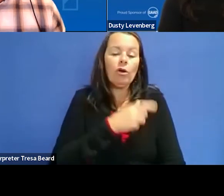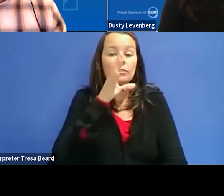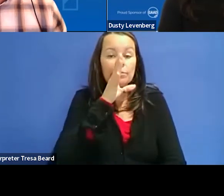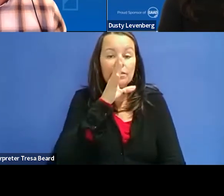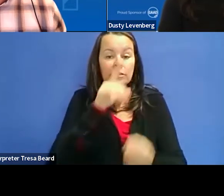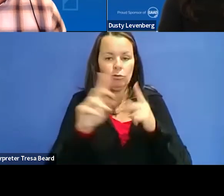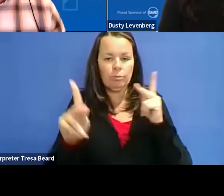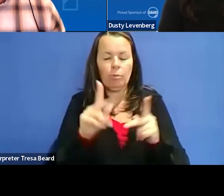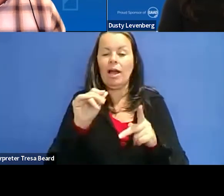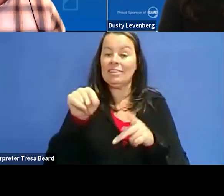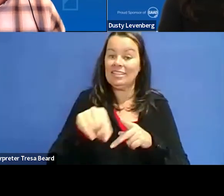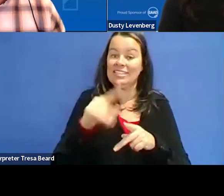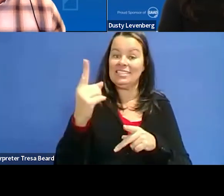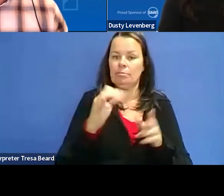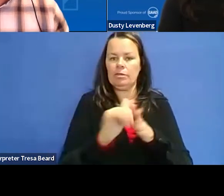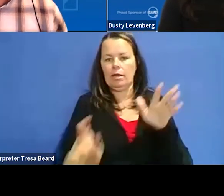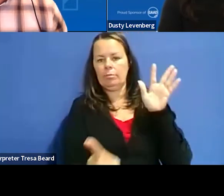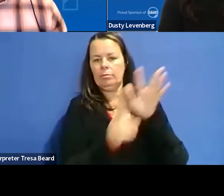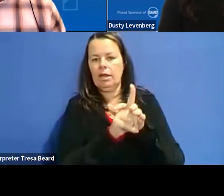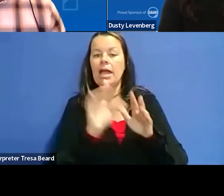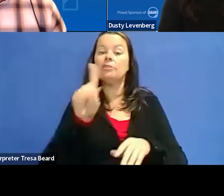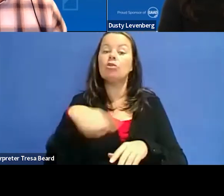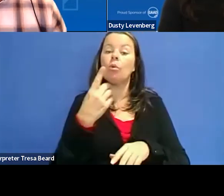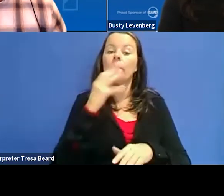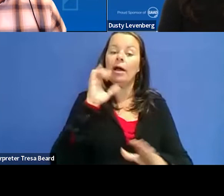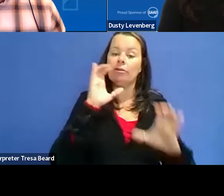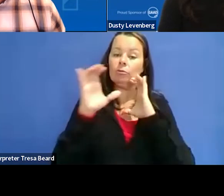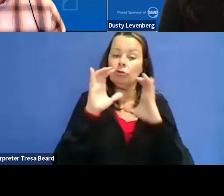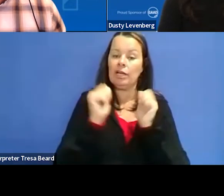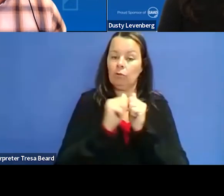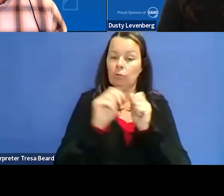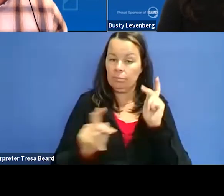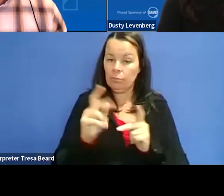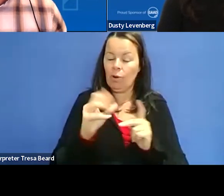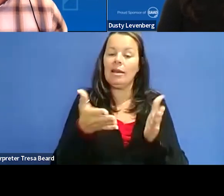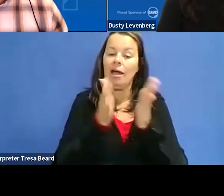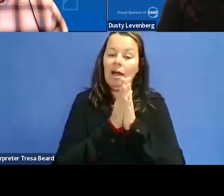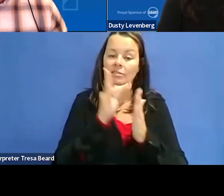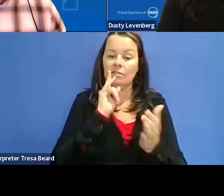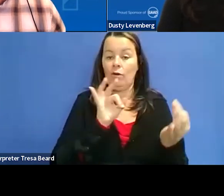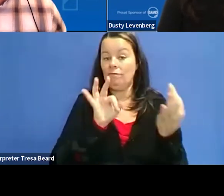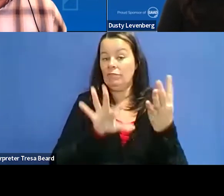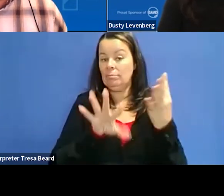came up and it's only by communicating with folks it and asking for feedback that we're going to learn and get better.